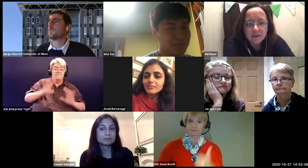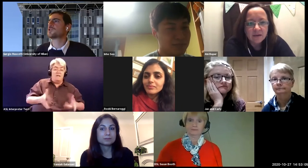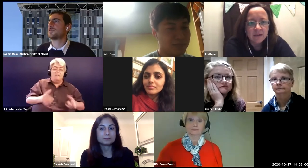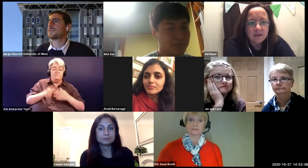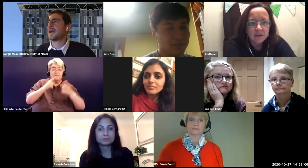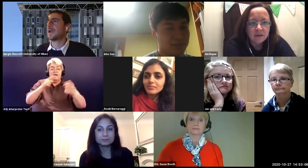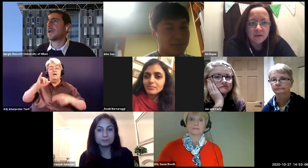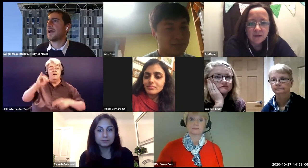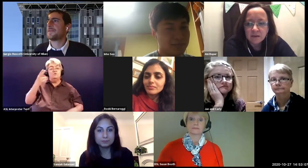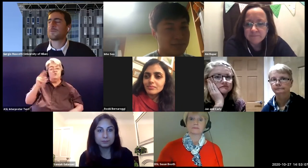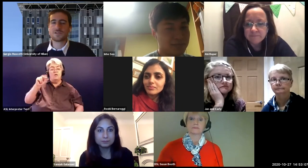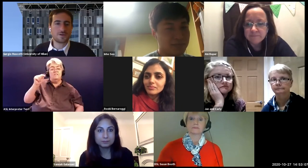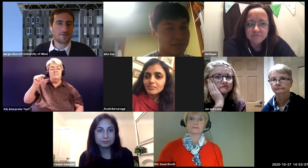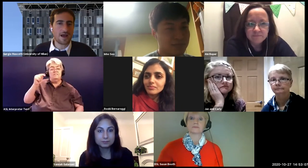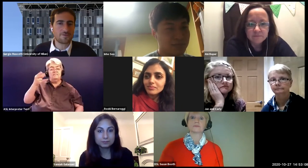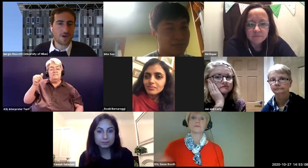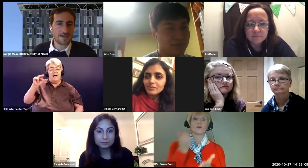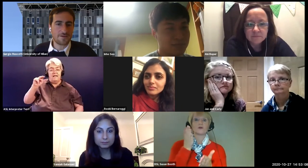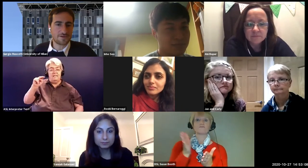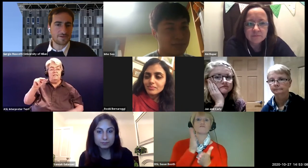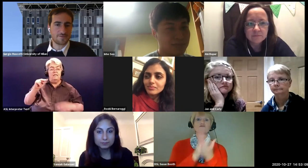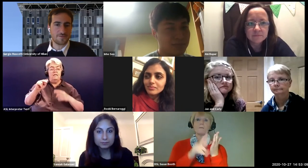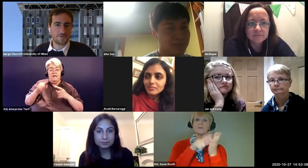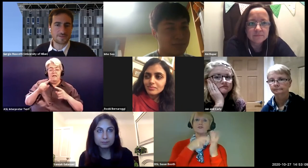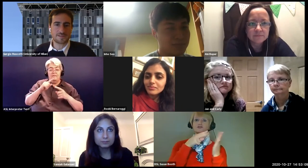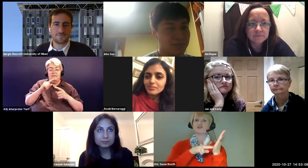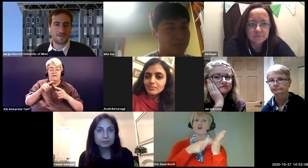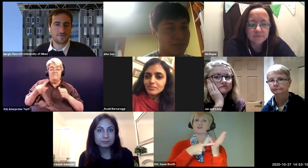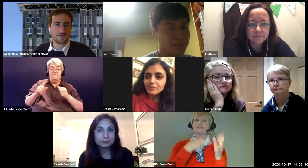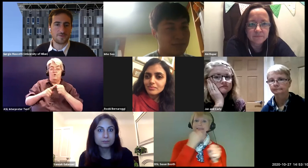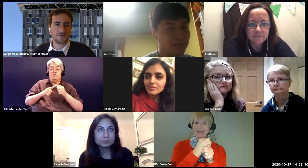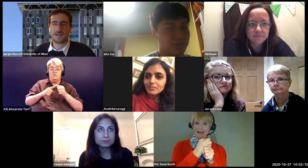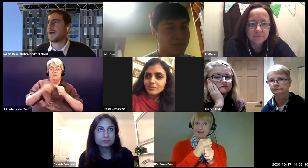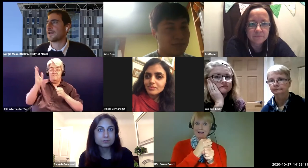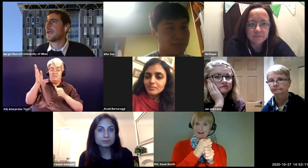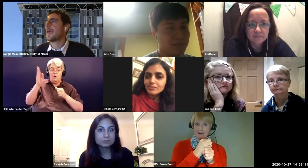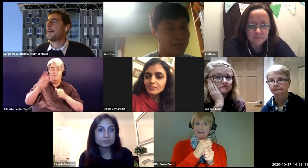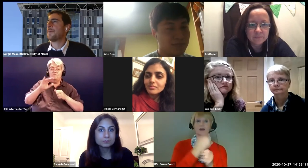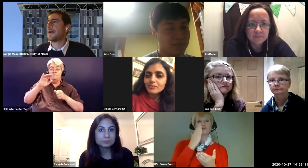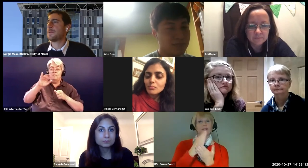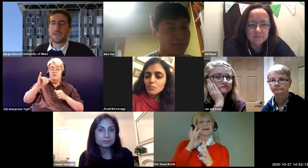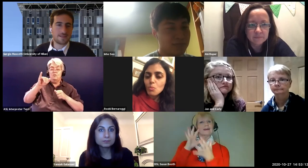John Tang the question arrived right after the the first video from Jan and Carly but maybe